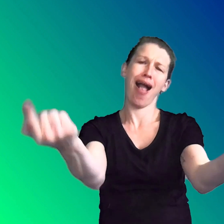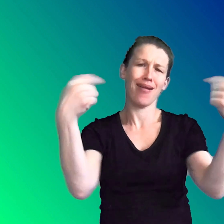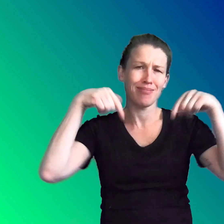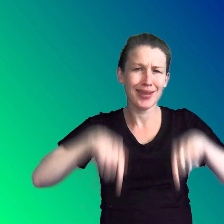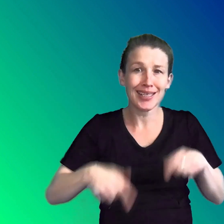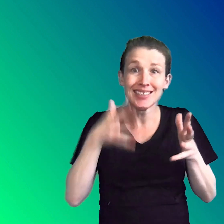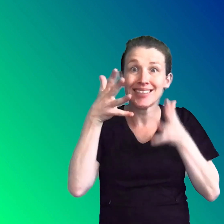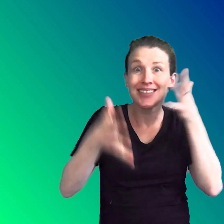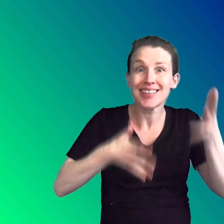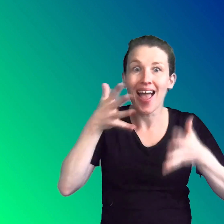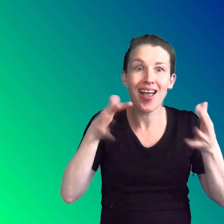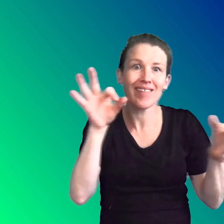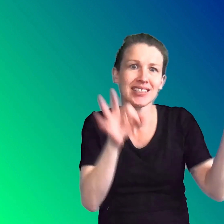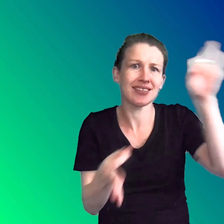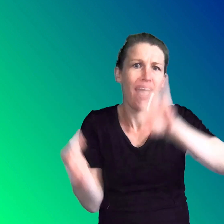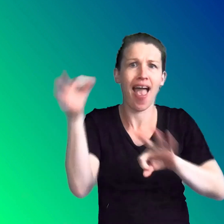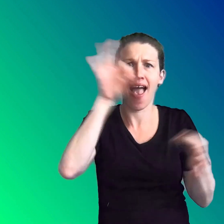Welcome to Signs of Science.